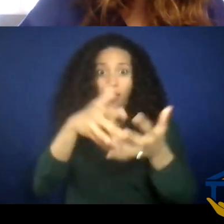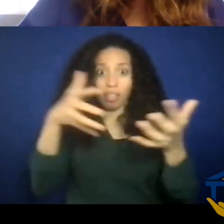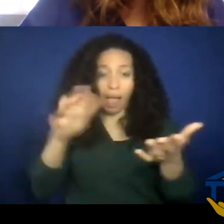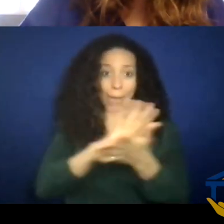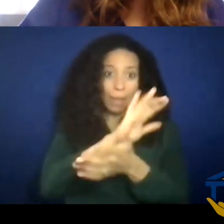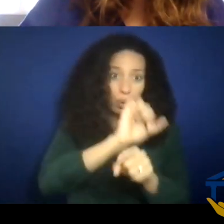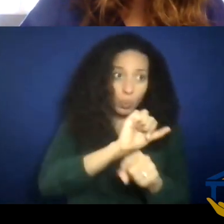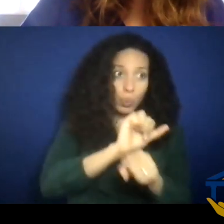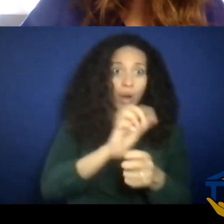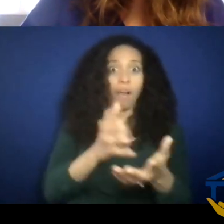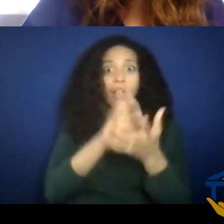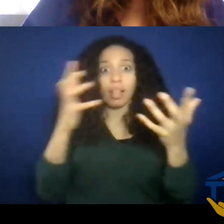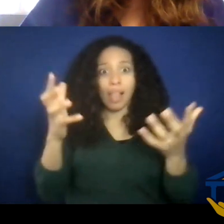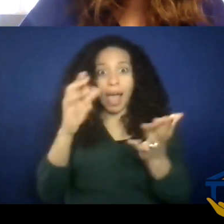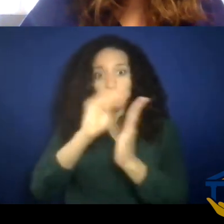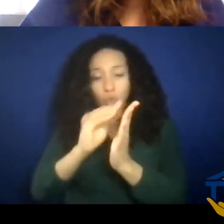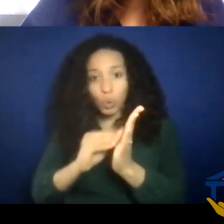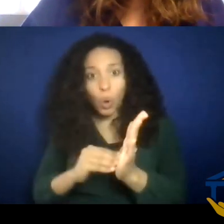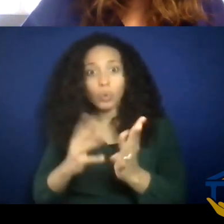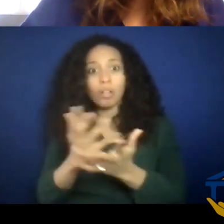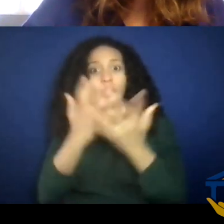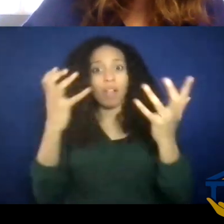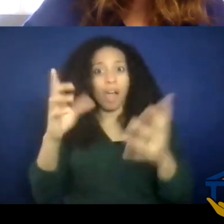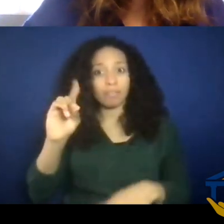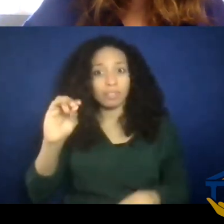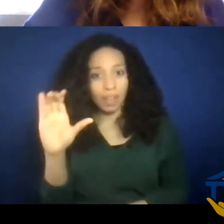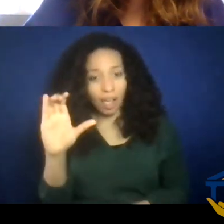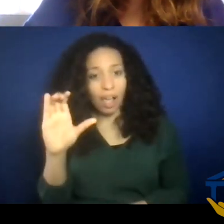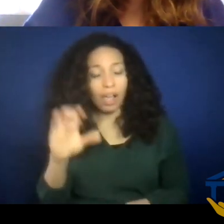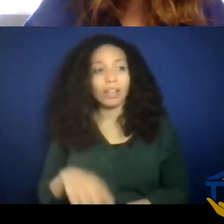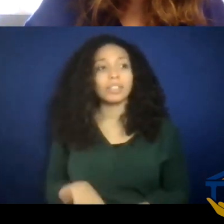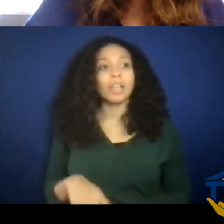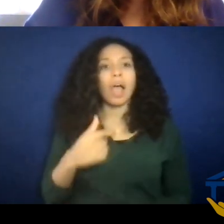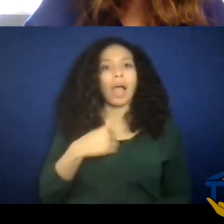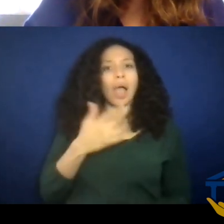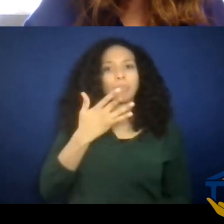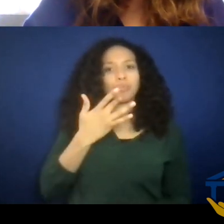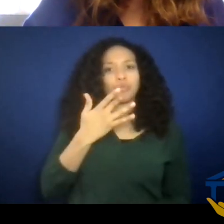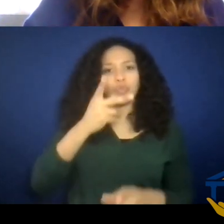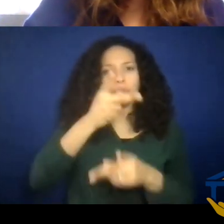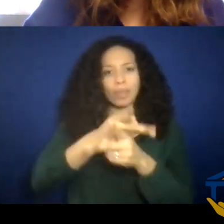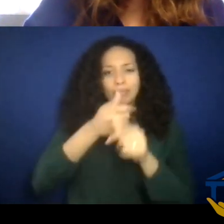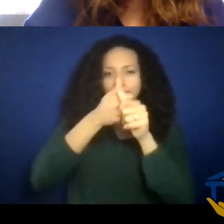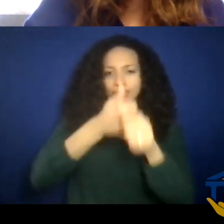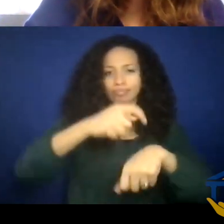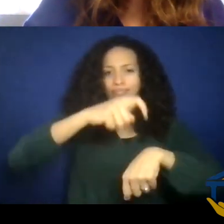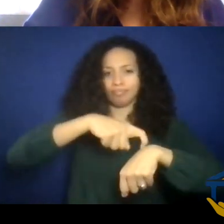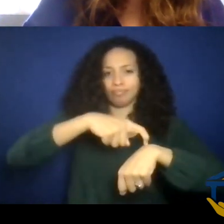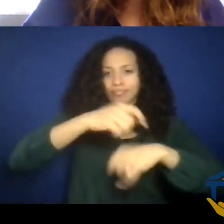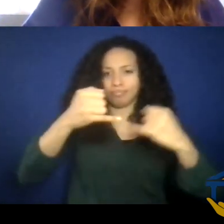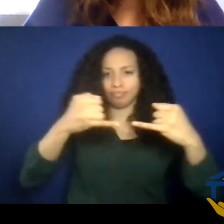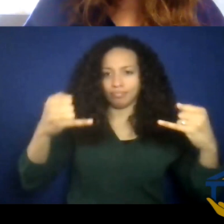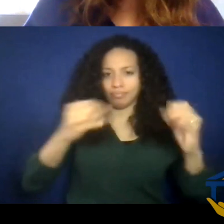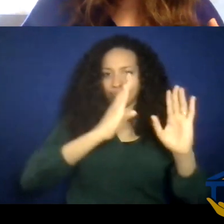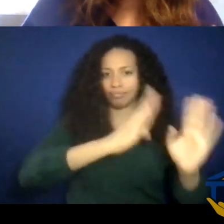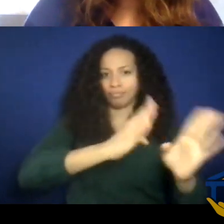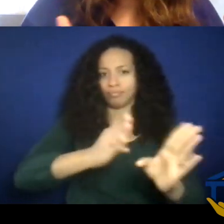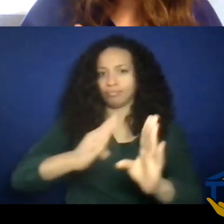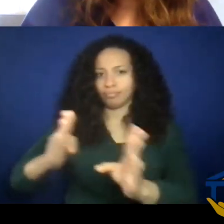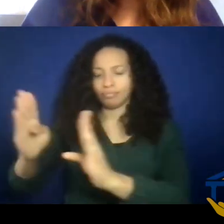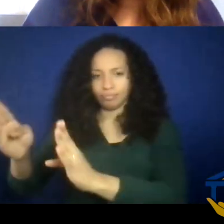um, I have found keeping things in chronological order, um, is very helpful. Like, some families